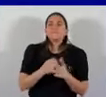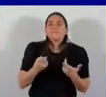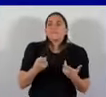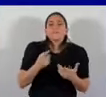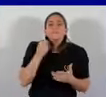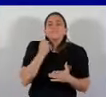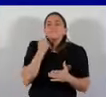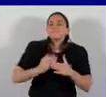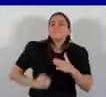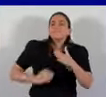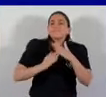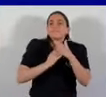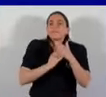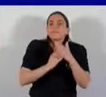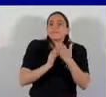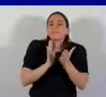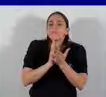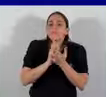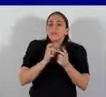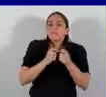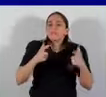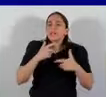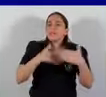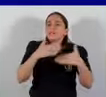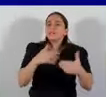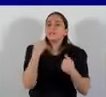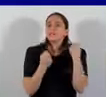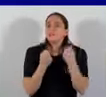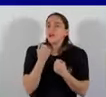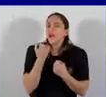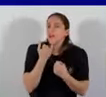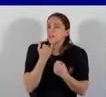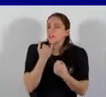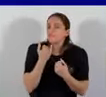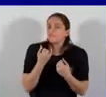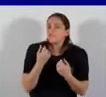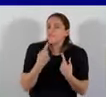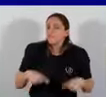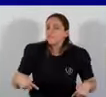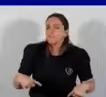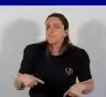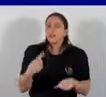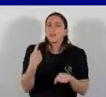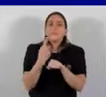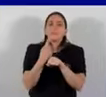So what is the fundamental? Is behind economic growth